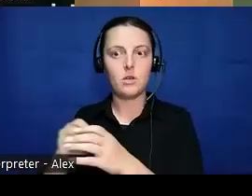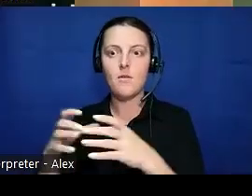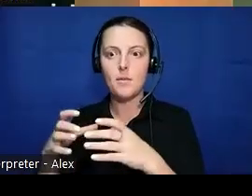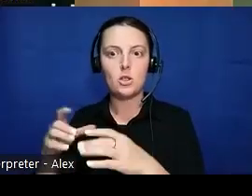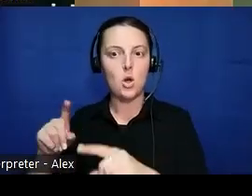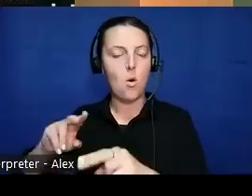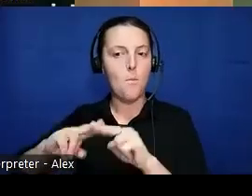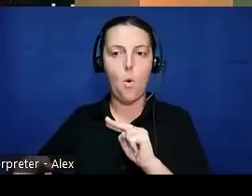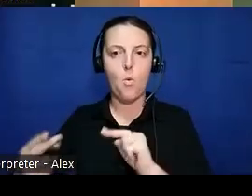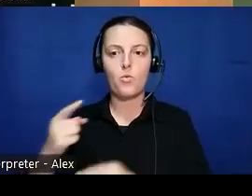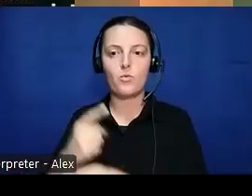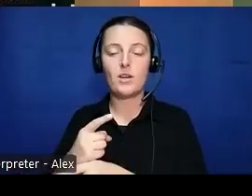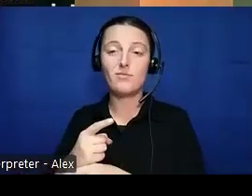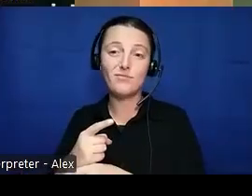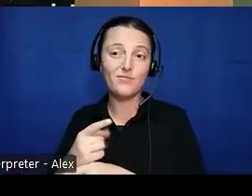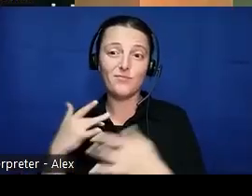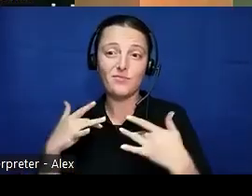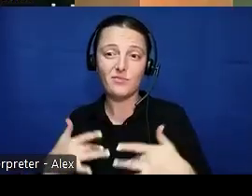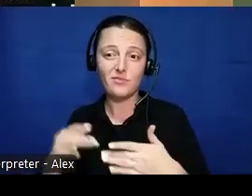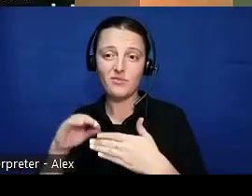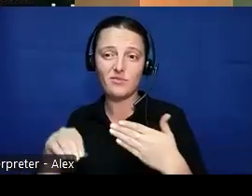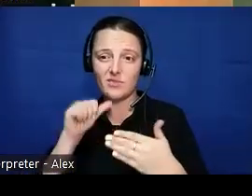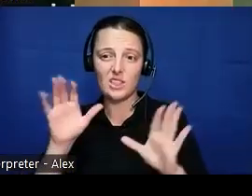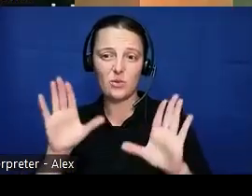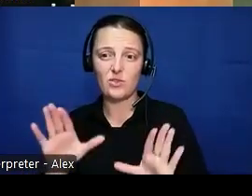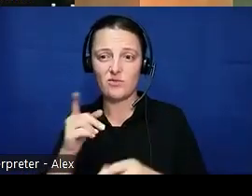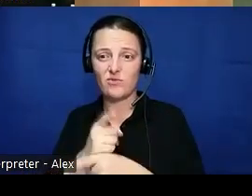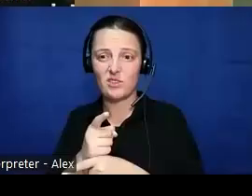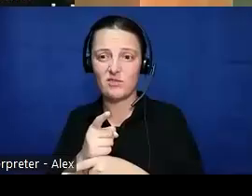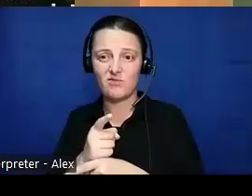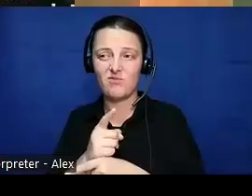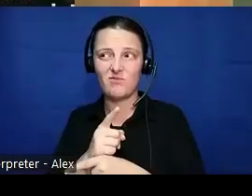are are not great. They're not they're actually worse. And so something's going on with that. And